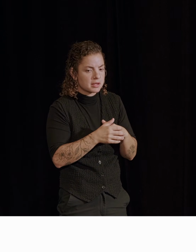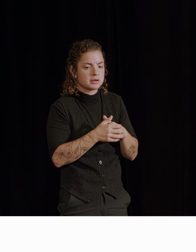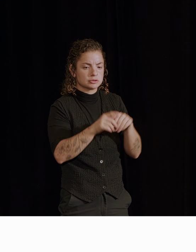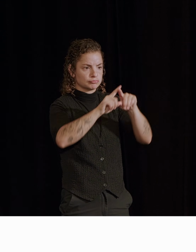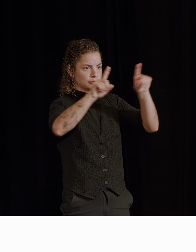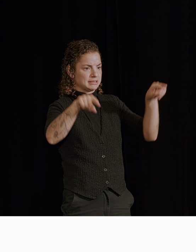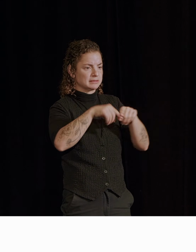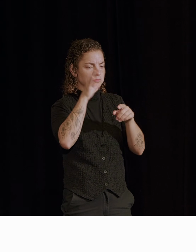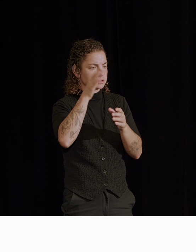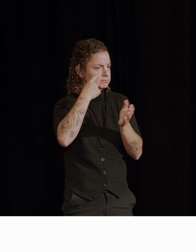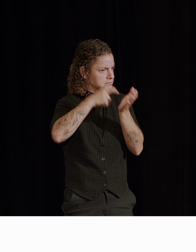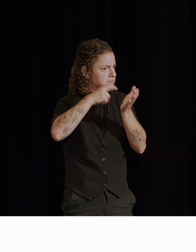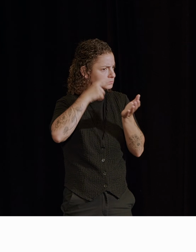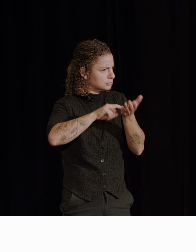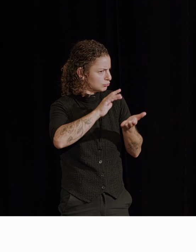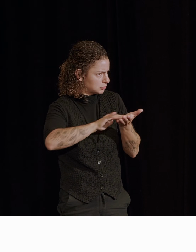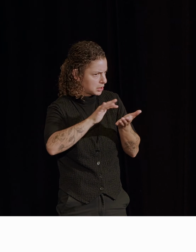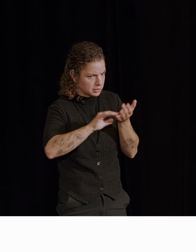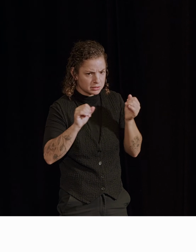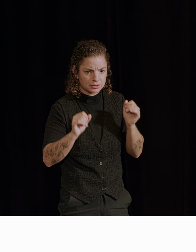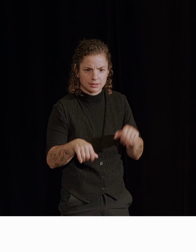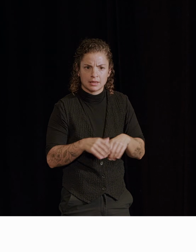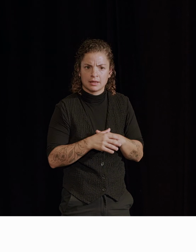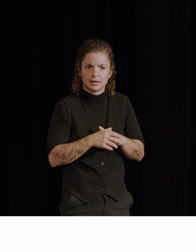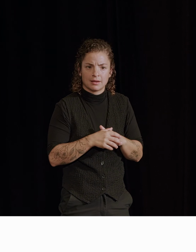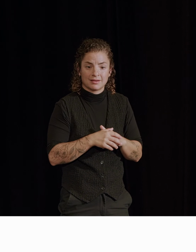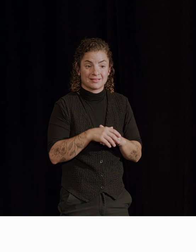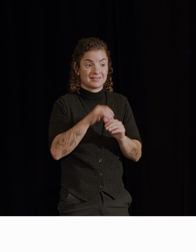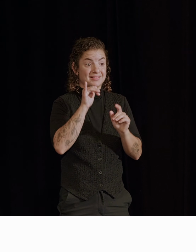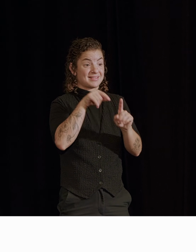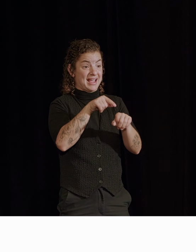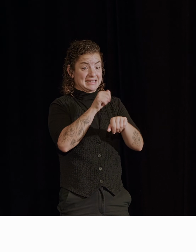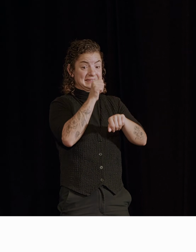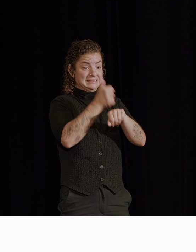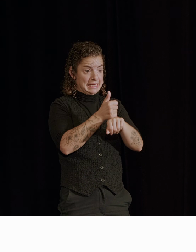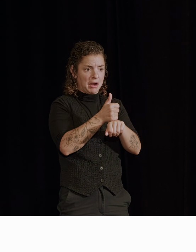I think this move was not only great for the blind and low vision community,